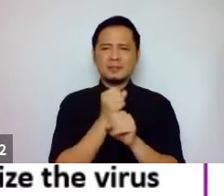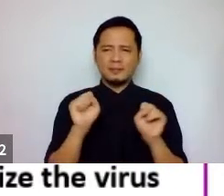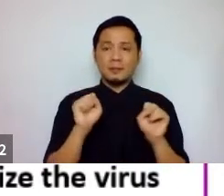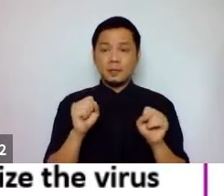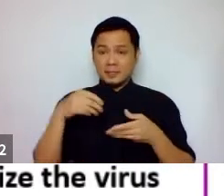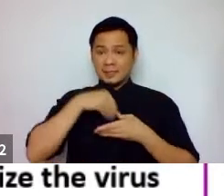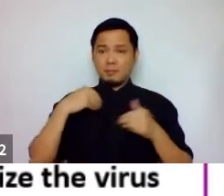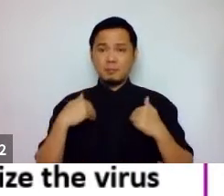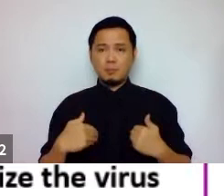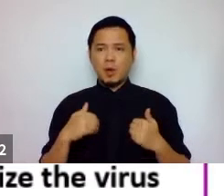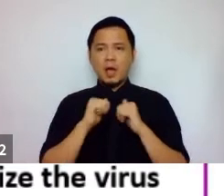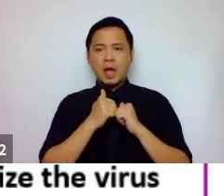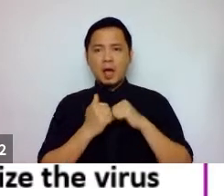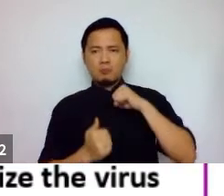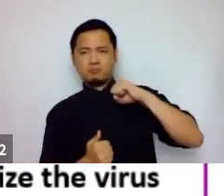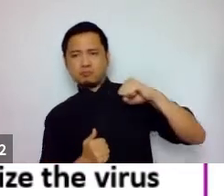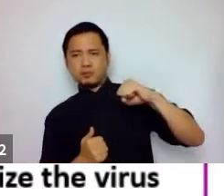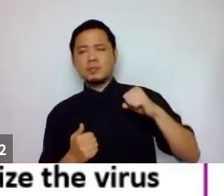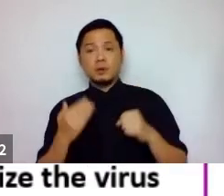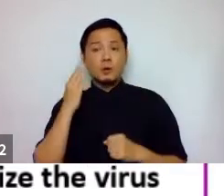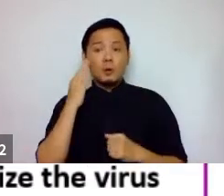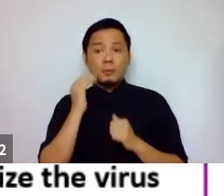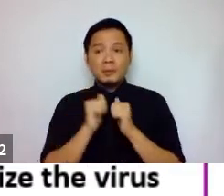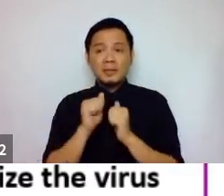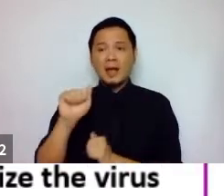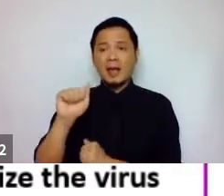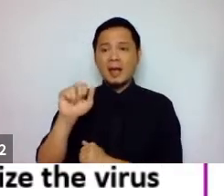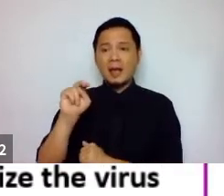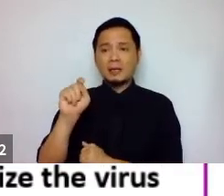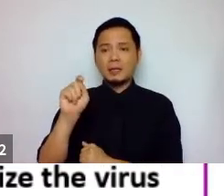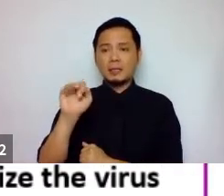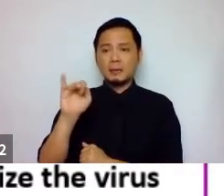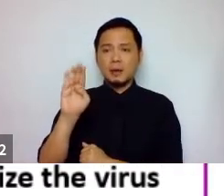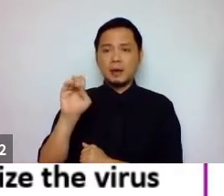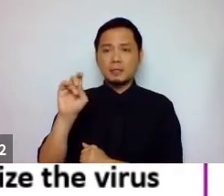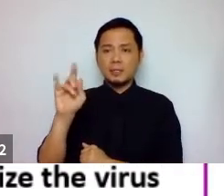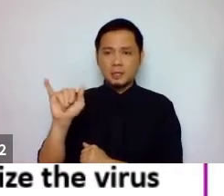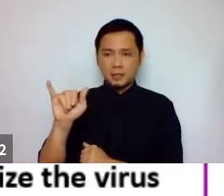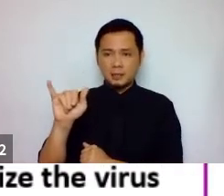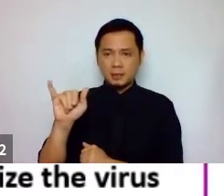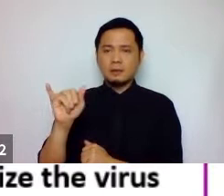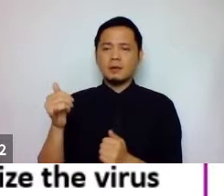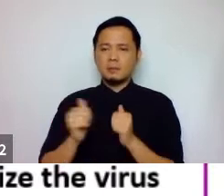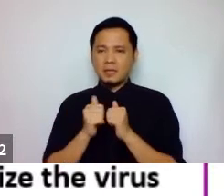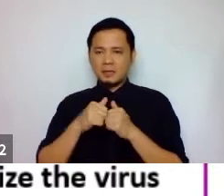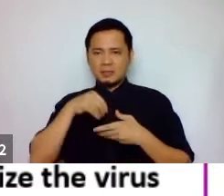So you are more familiar with antibodies. The antibodies should be neutralizing antibodies.